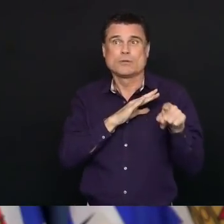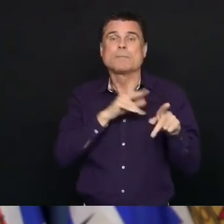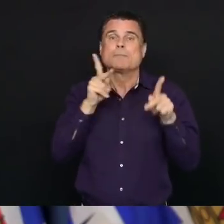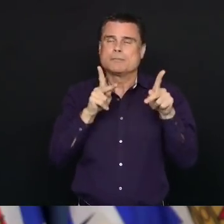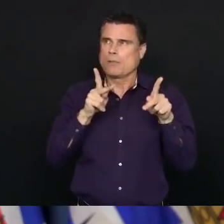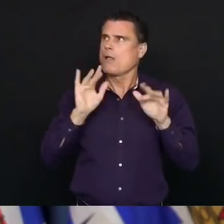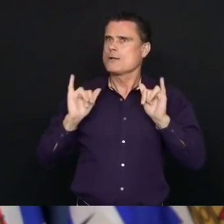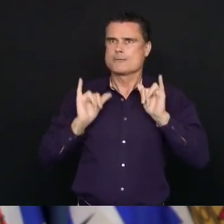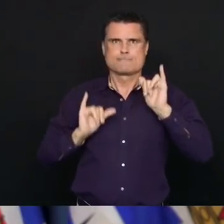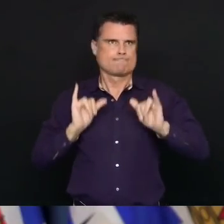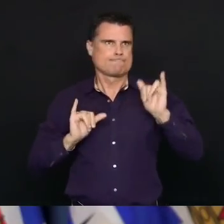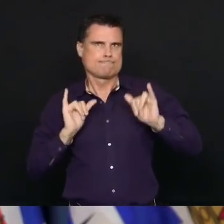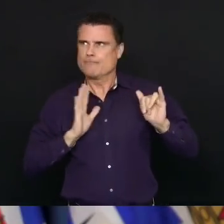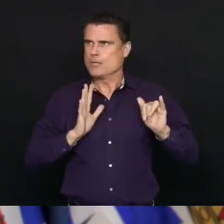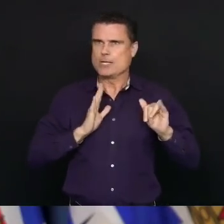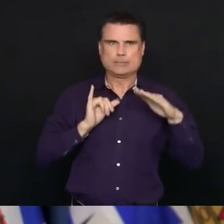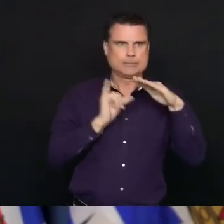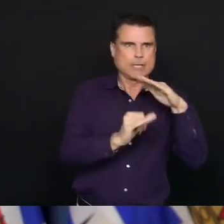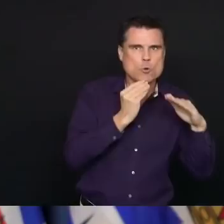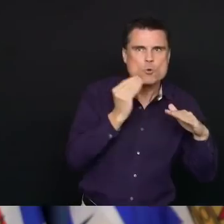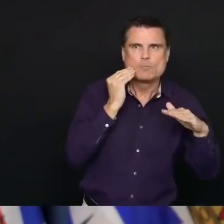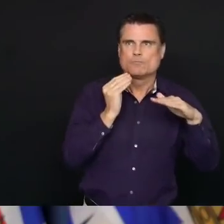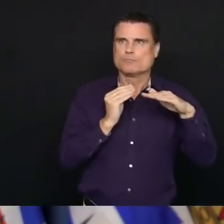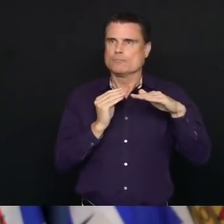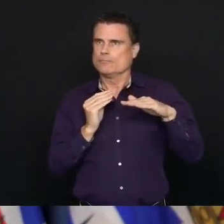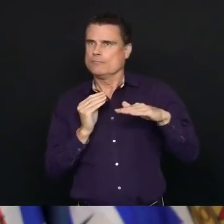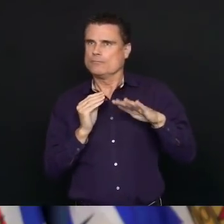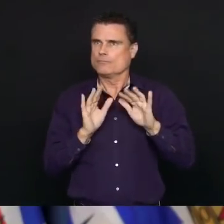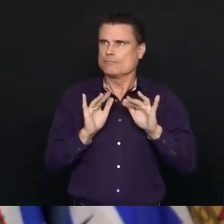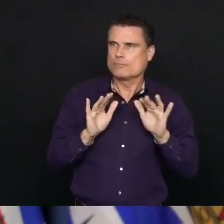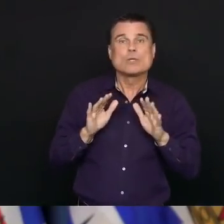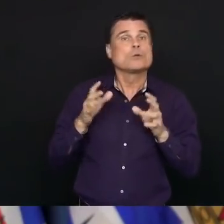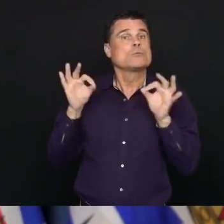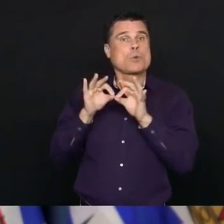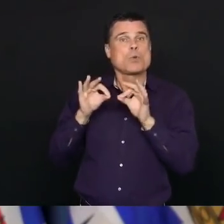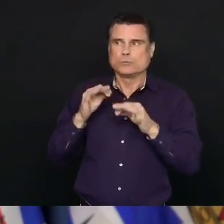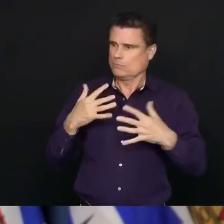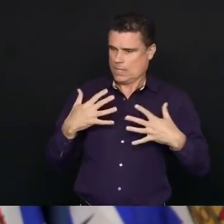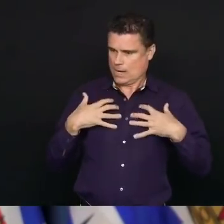they need to do and get well and recover from COVID-19.